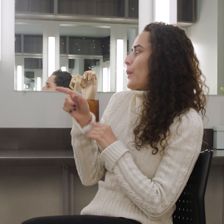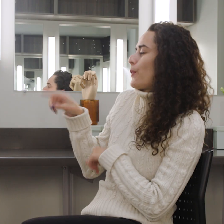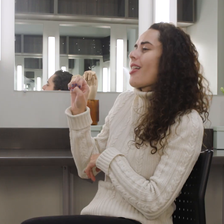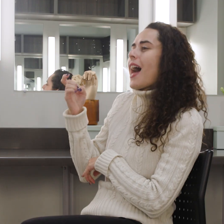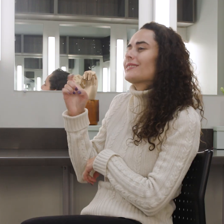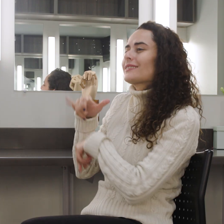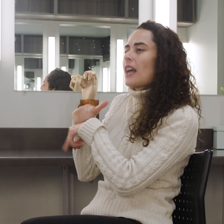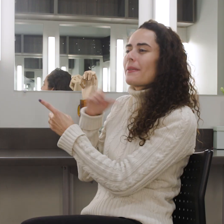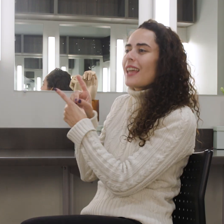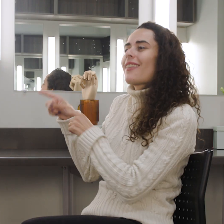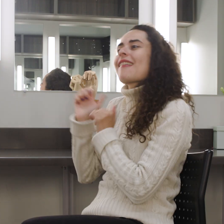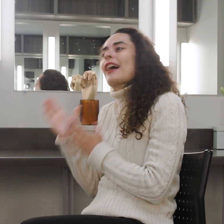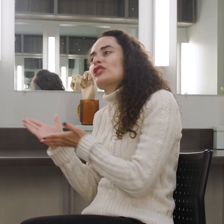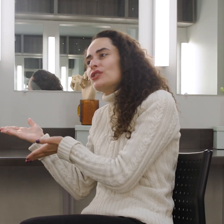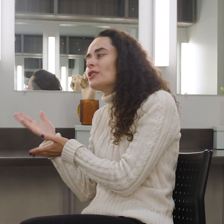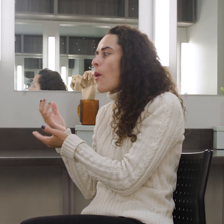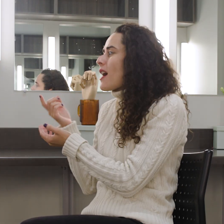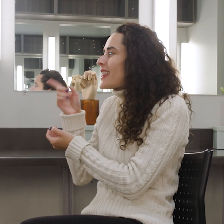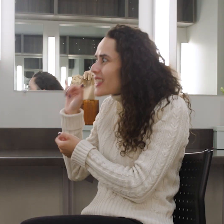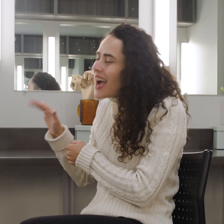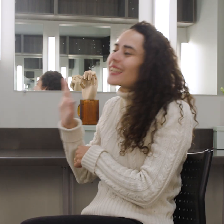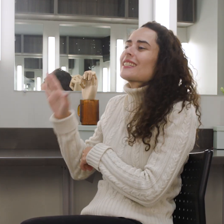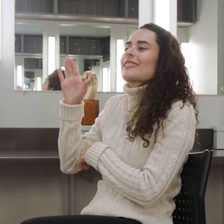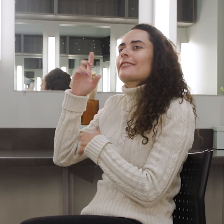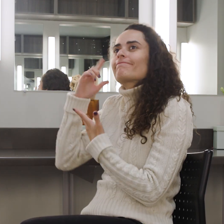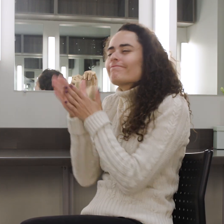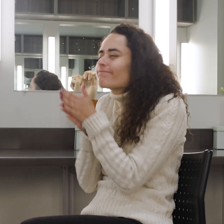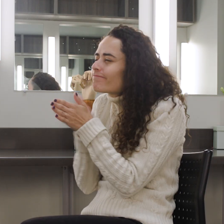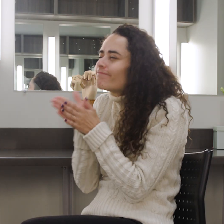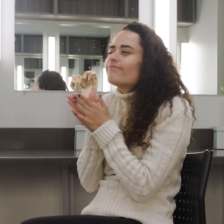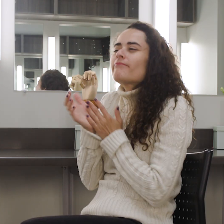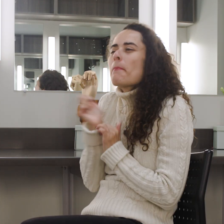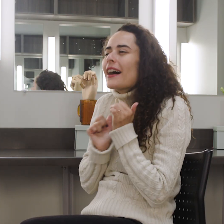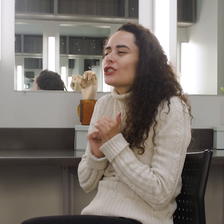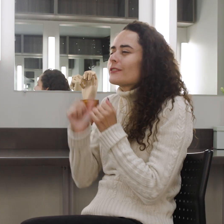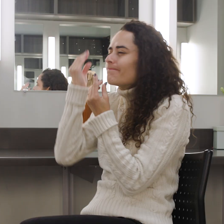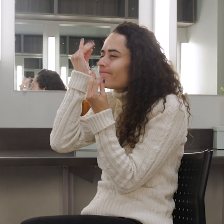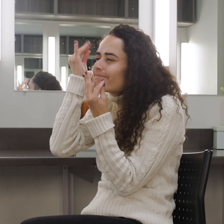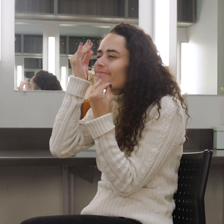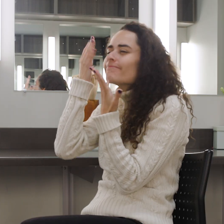My ex, who I was dating at the time, he was actually an actor; that was his passion.